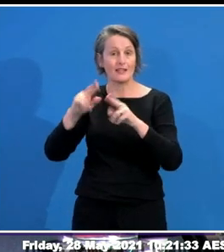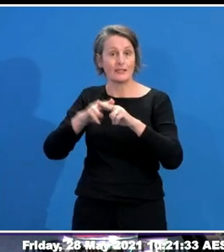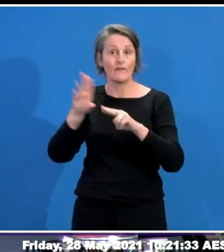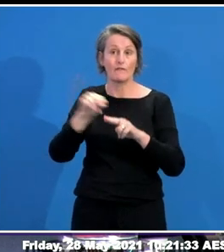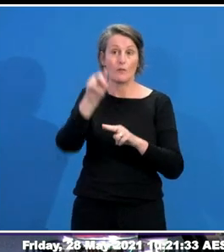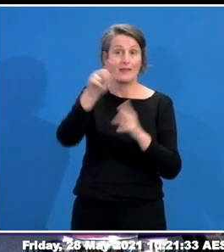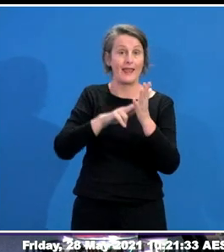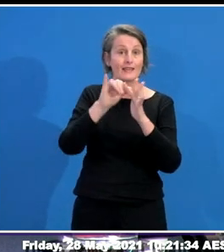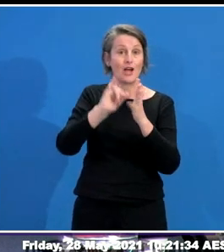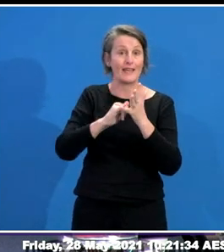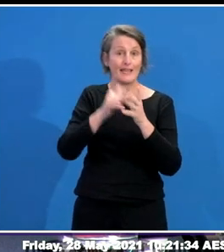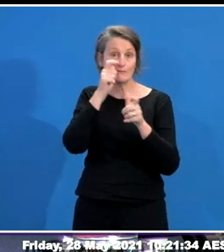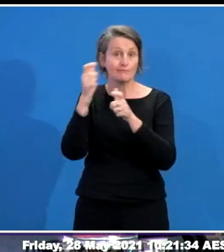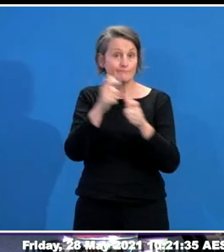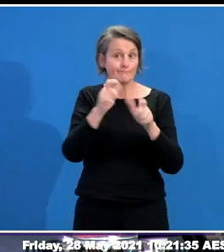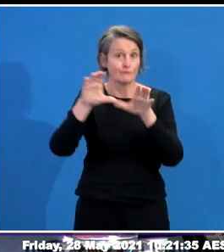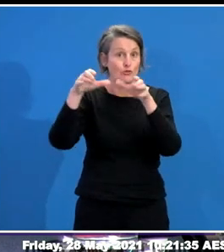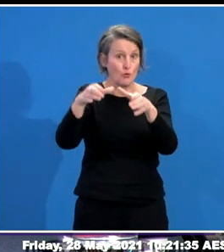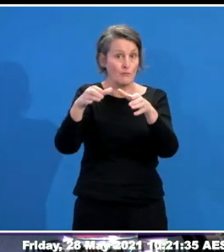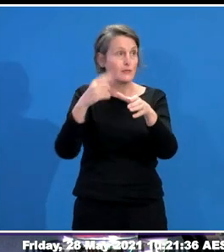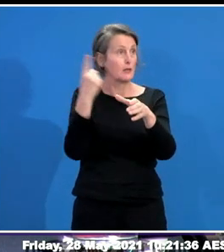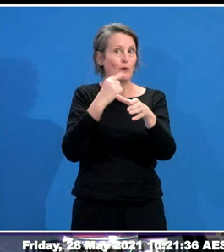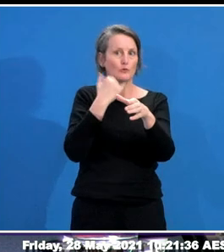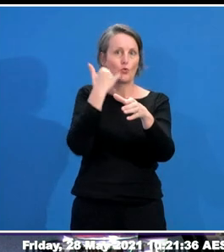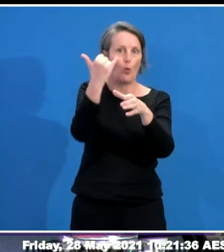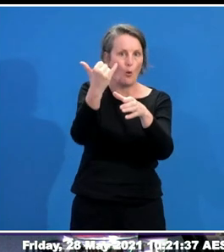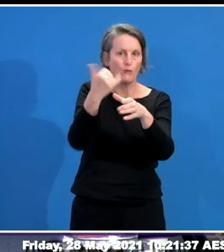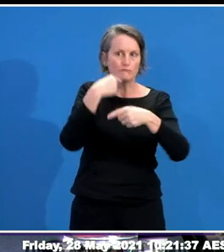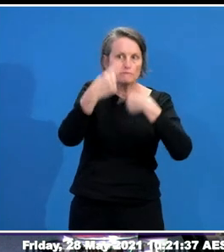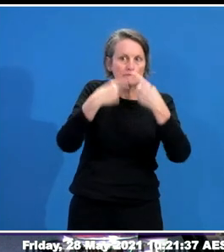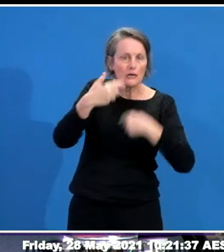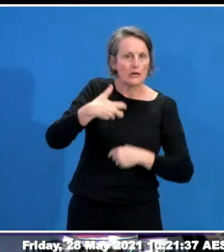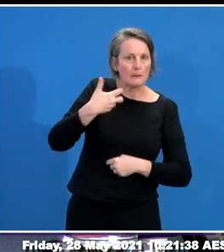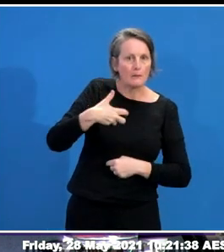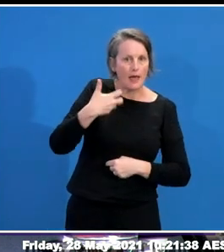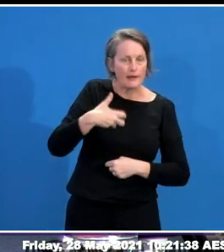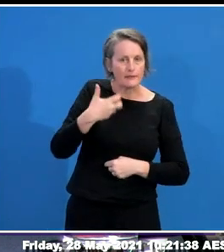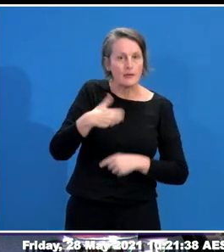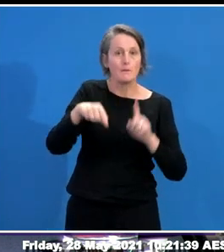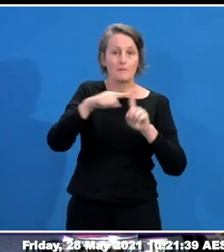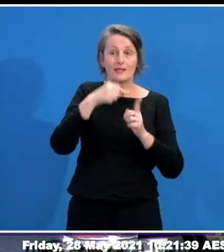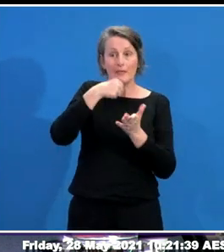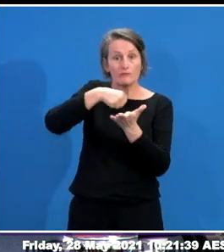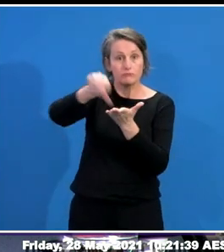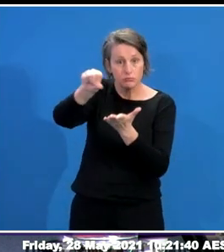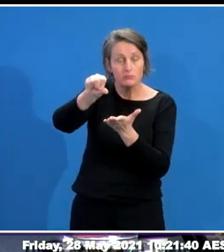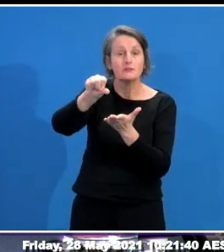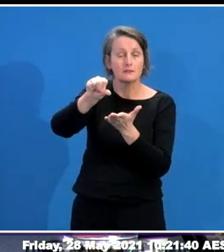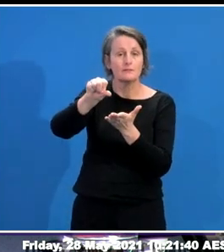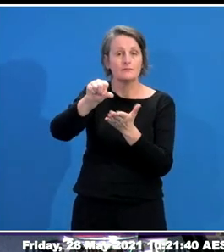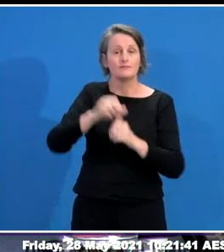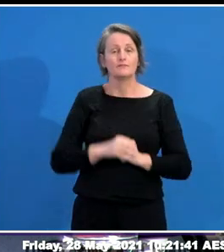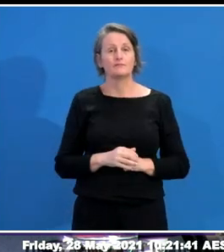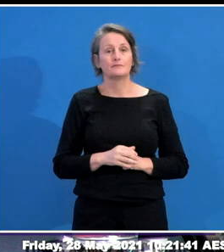on Friday 21 June 2019, and in writing on Tuesday 25 June 2019, and to review